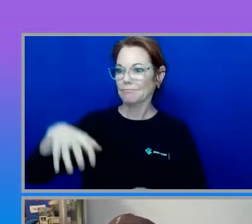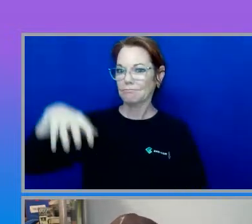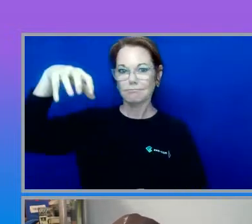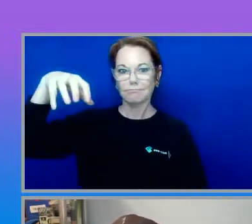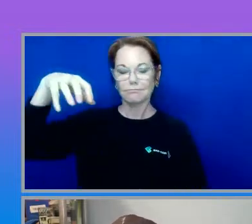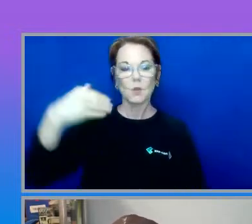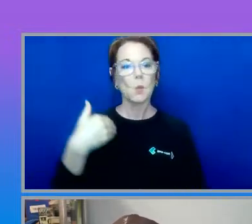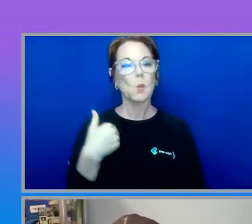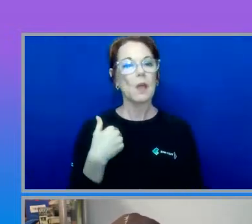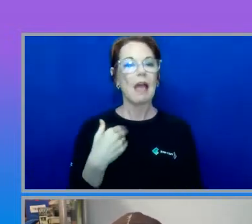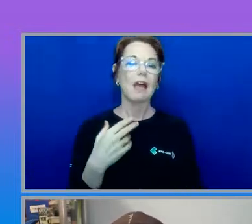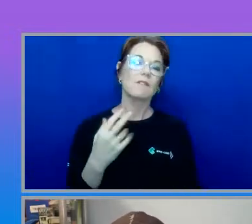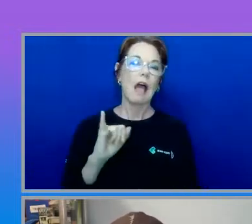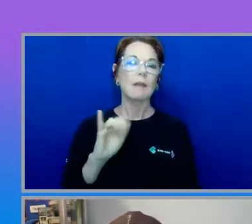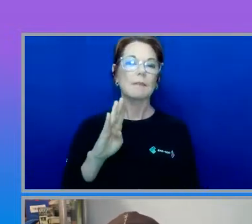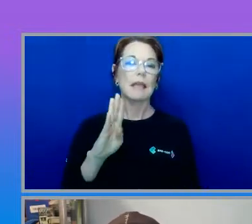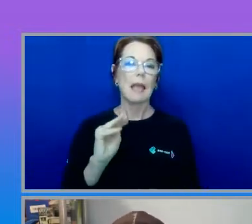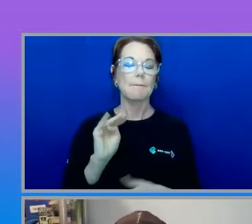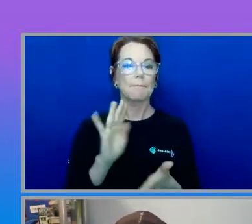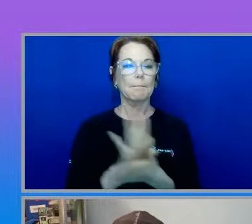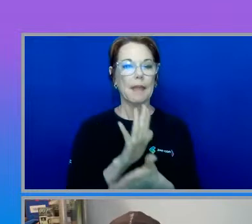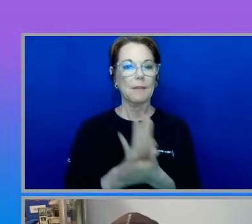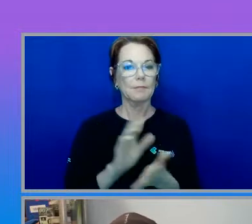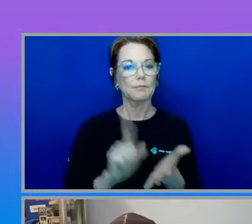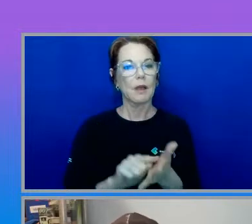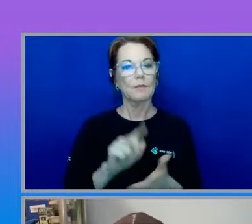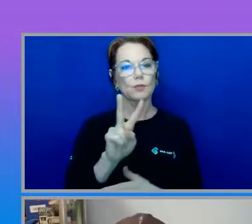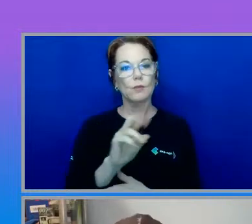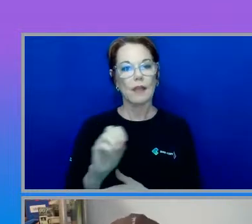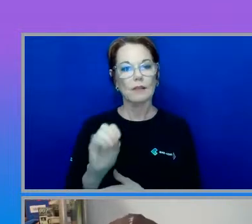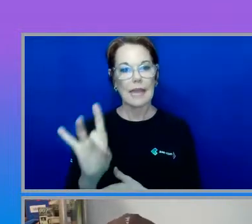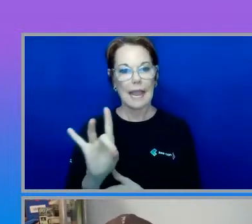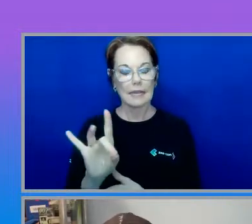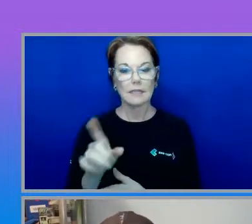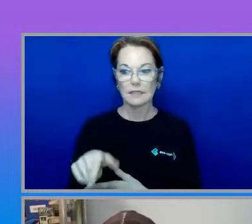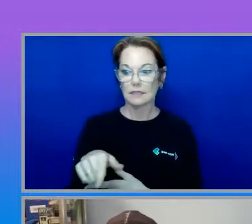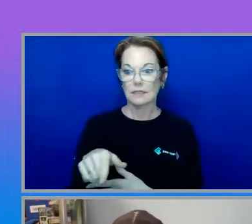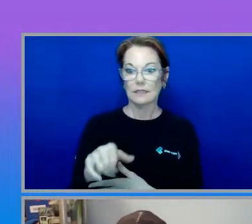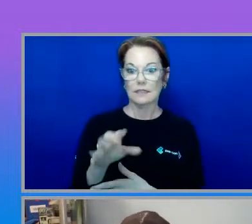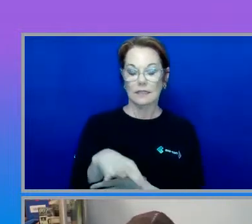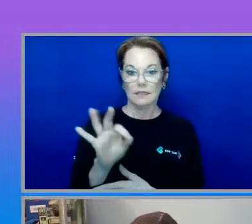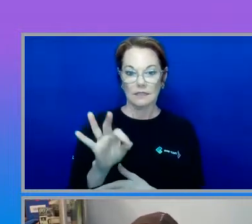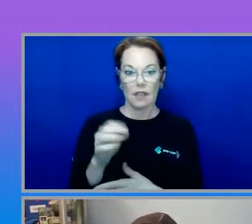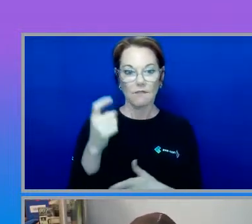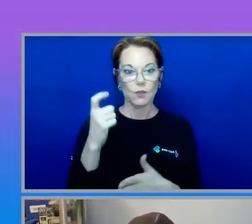paper published by IBM in 2008 that suggests that the cost of